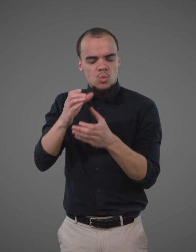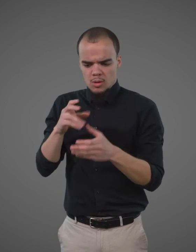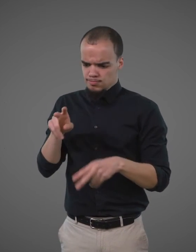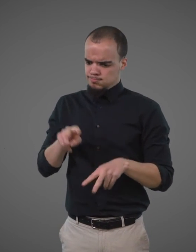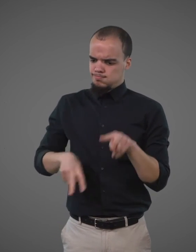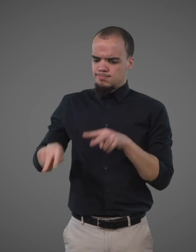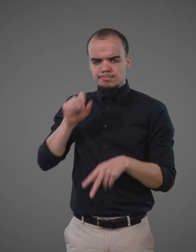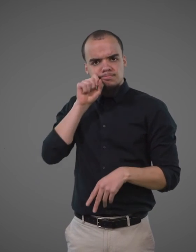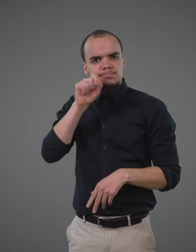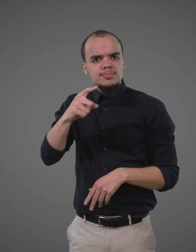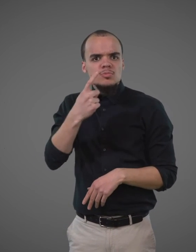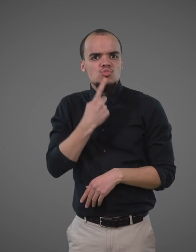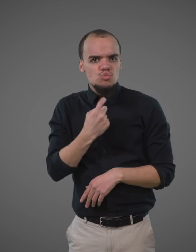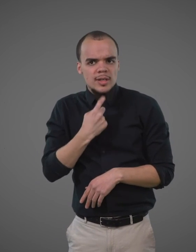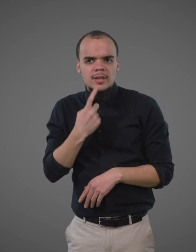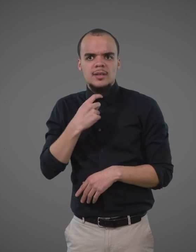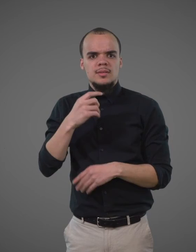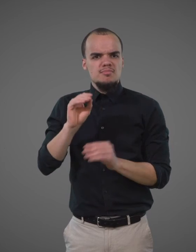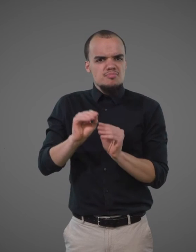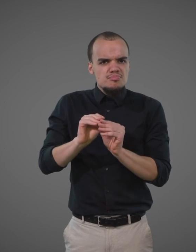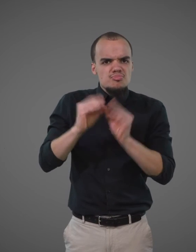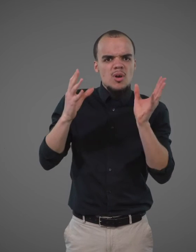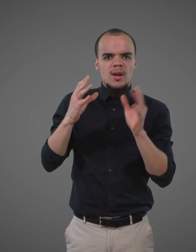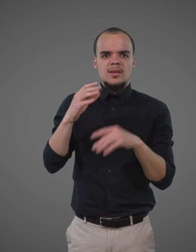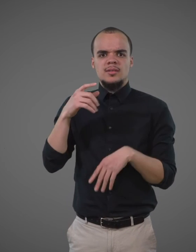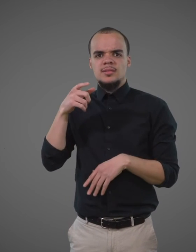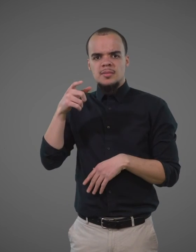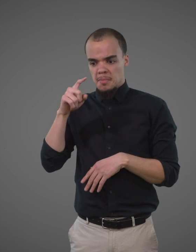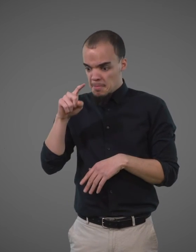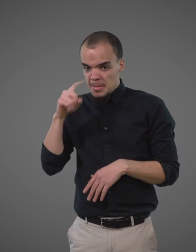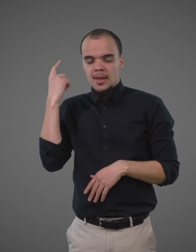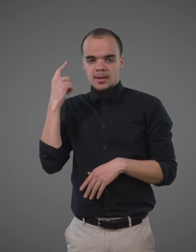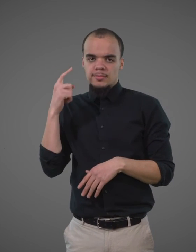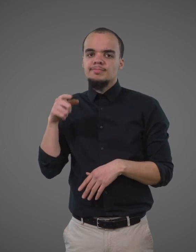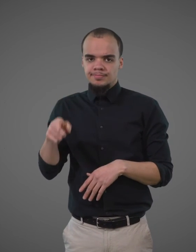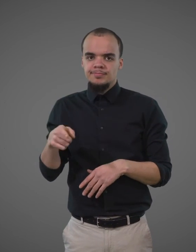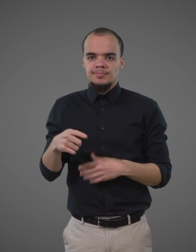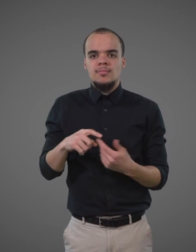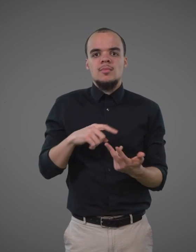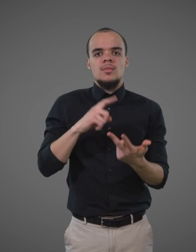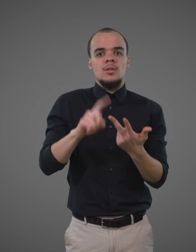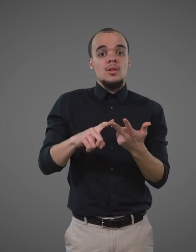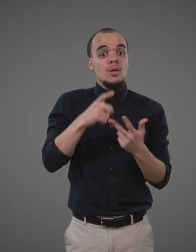If you vomit and there is bright red or black in it, go to the ER.